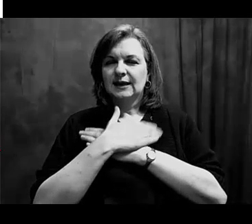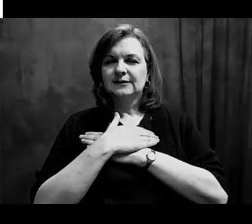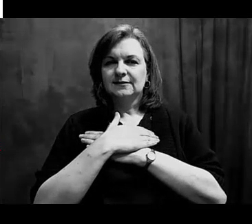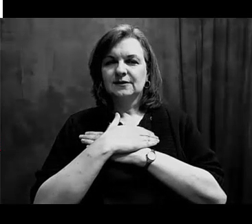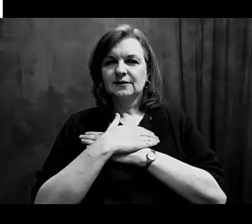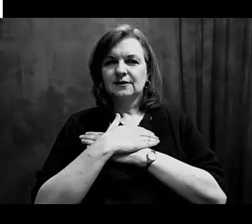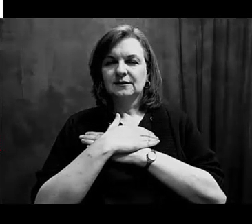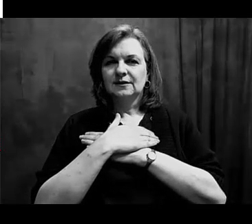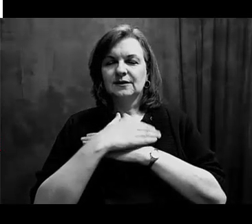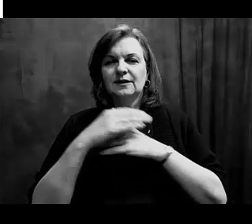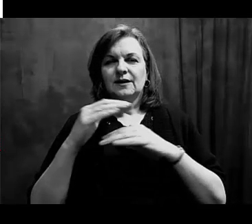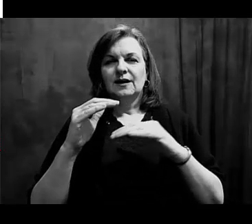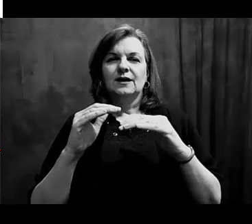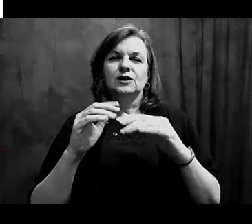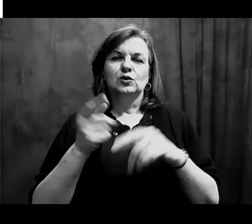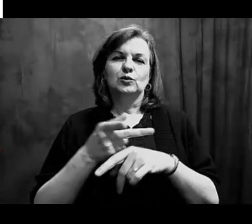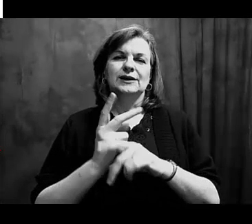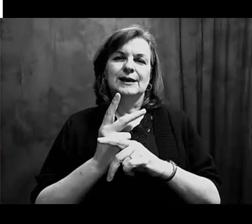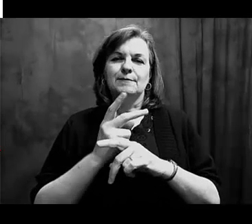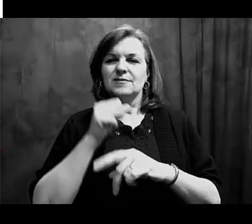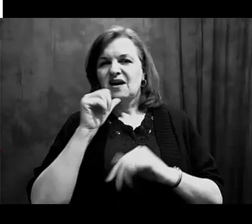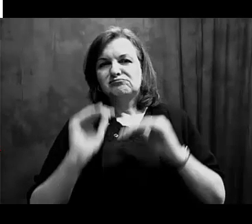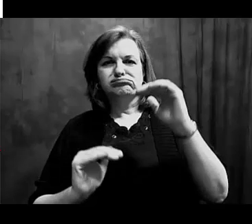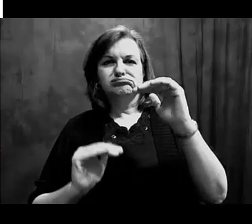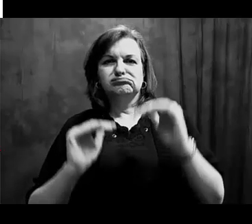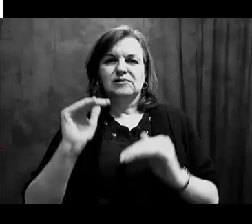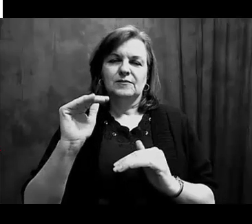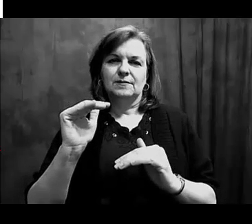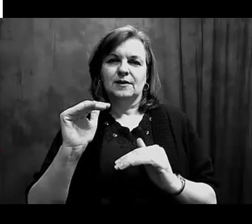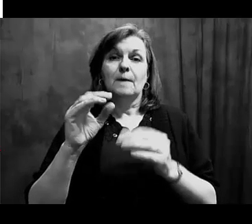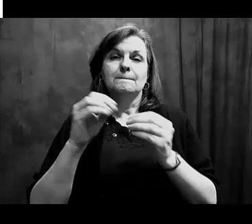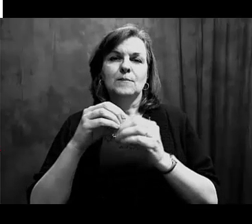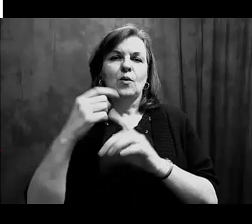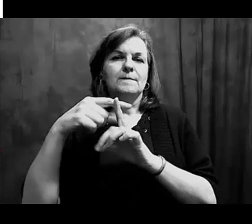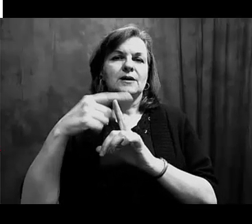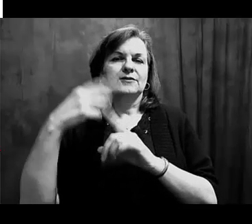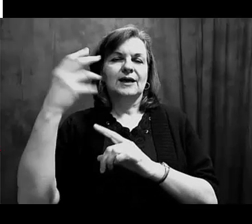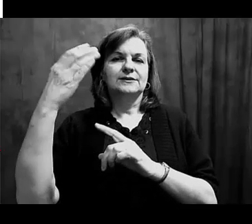unequal as it is!! of positives outside